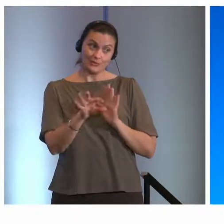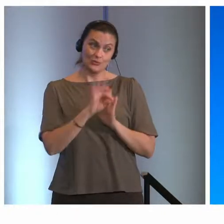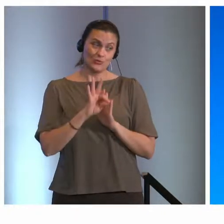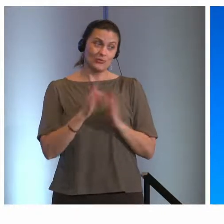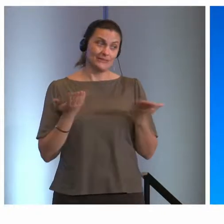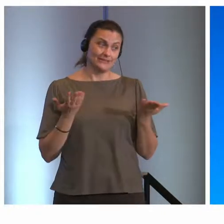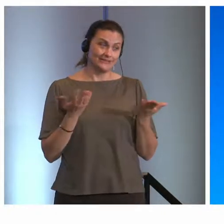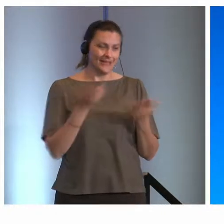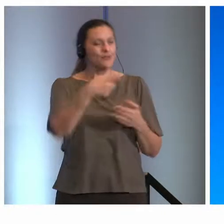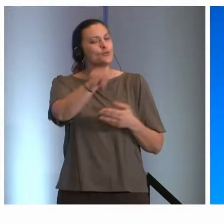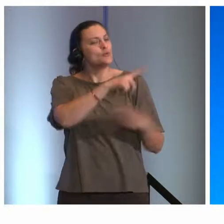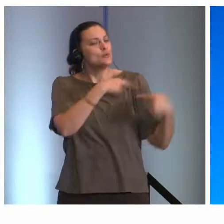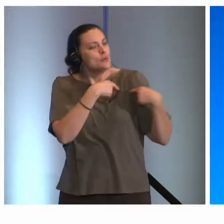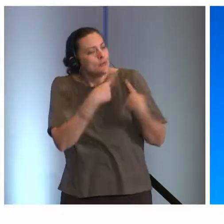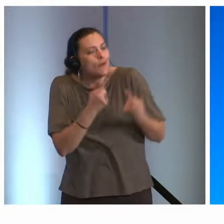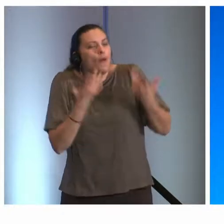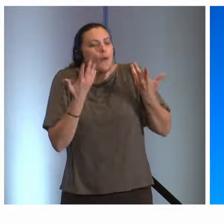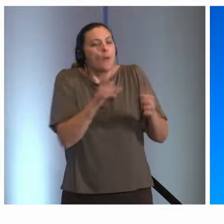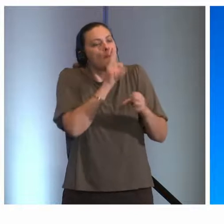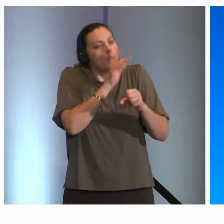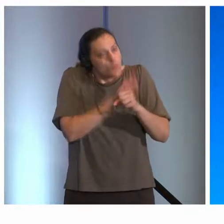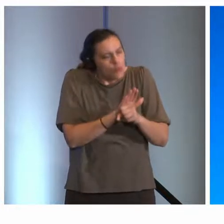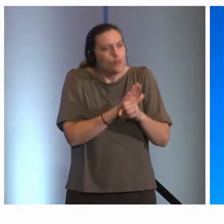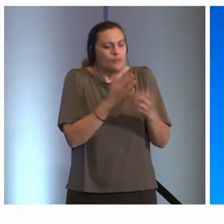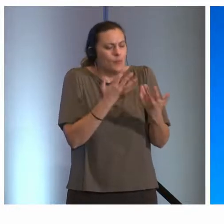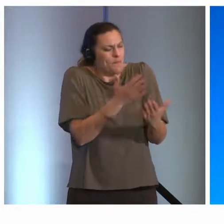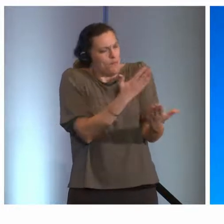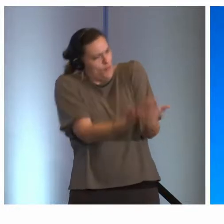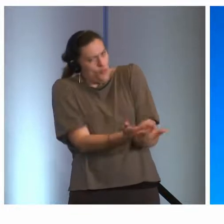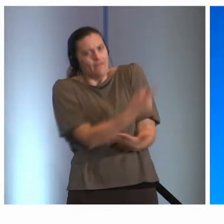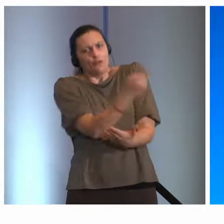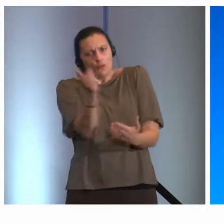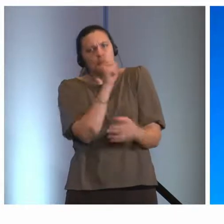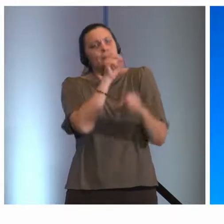year, last year, next year, you've already proven that you